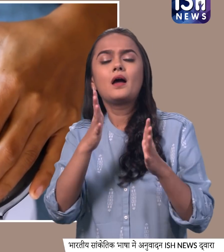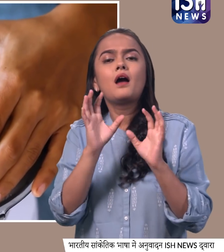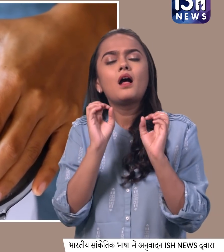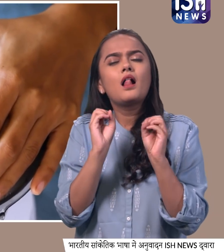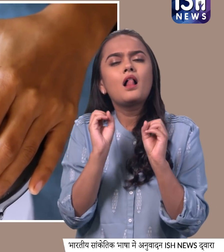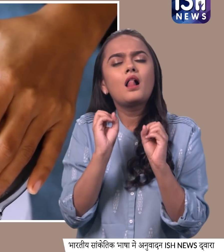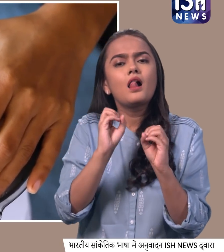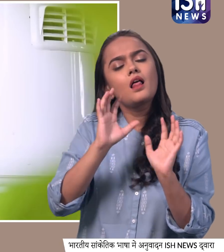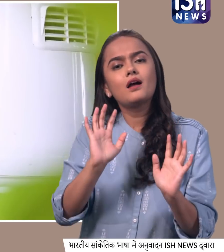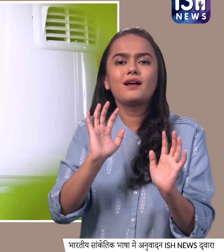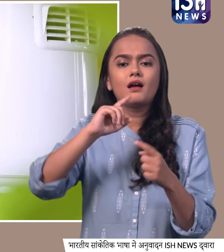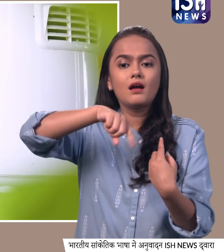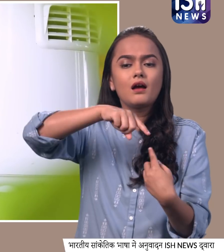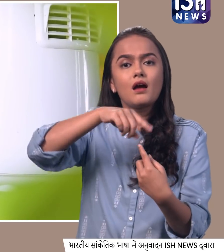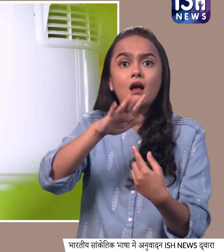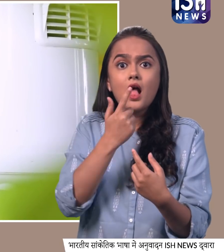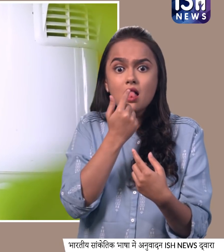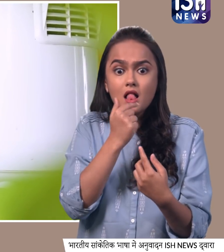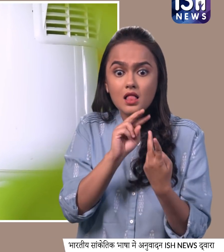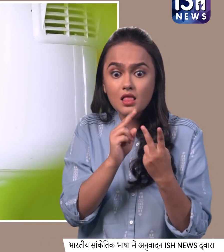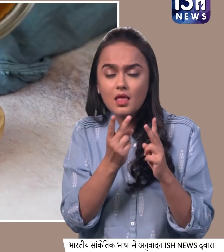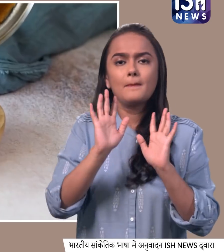Blend it till it's mildly coarse in texture and red in colour